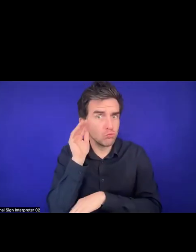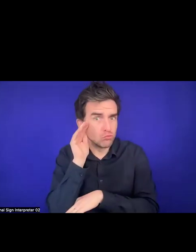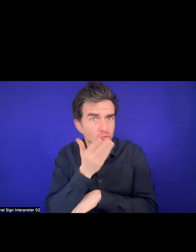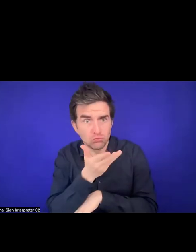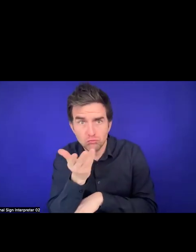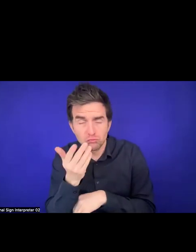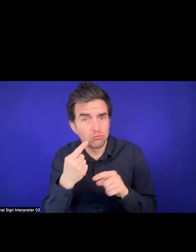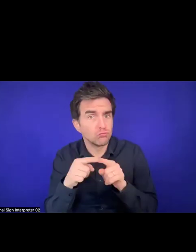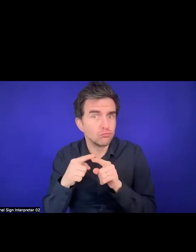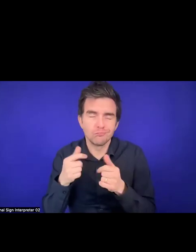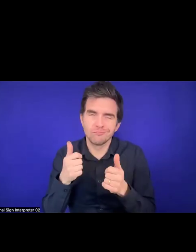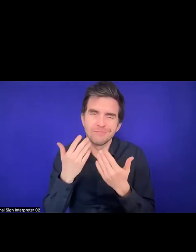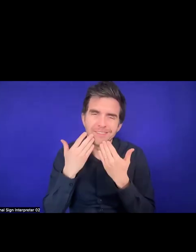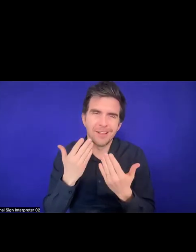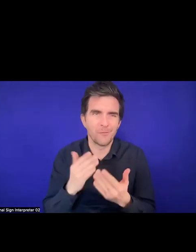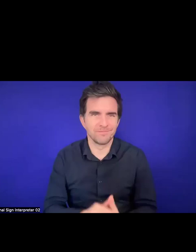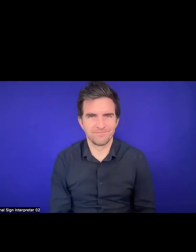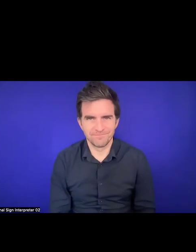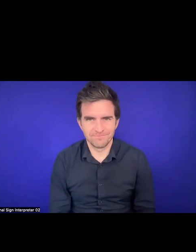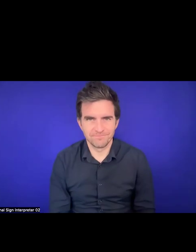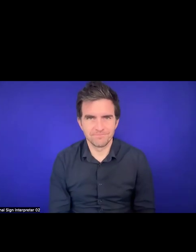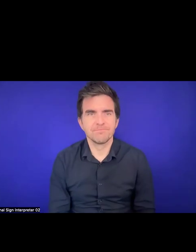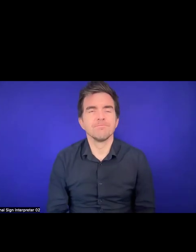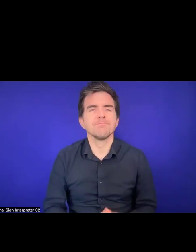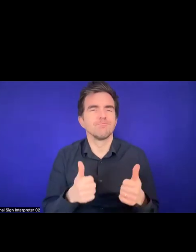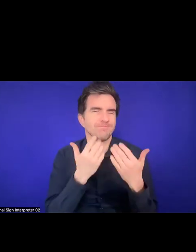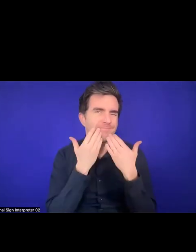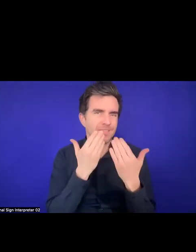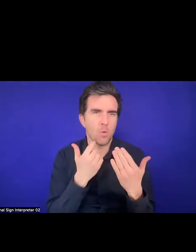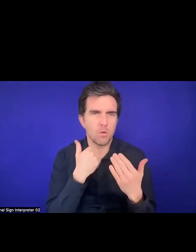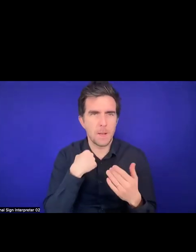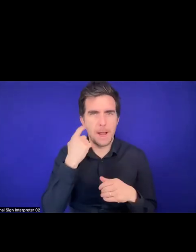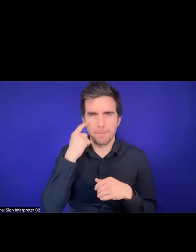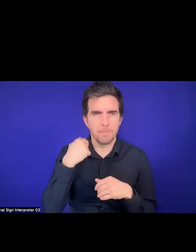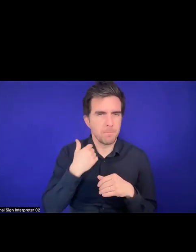: Thank you very much. I am going to move on to Mary Keogh from CBM Global who